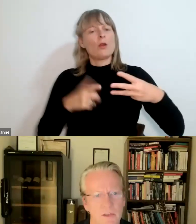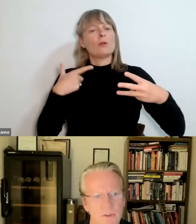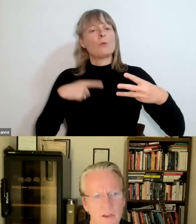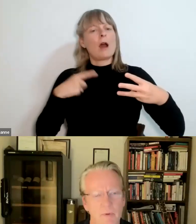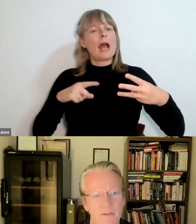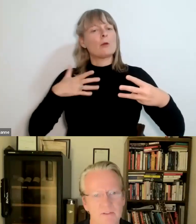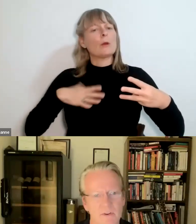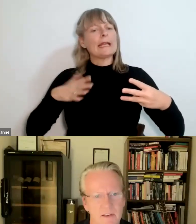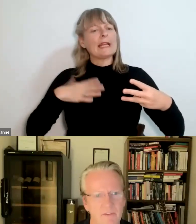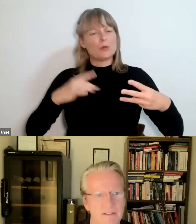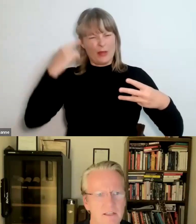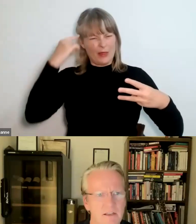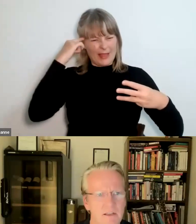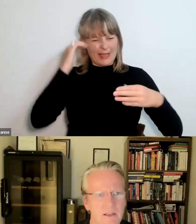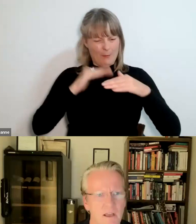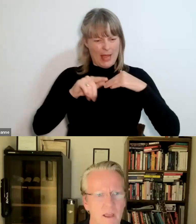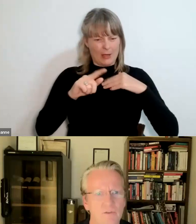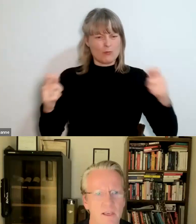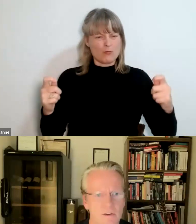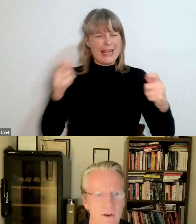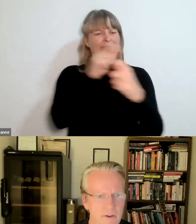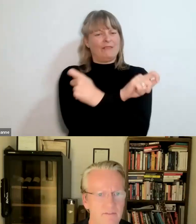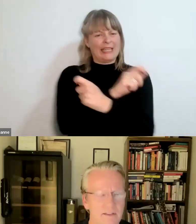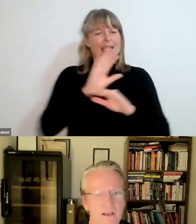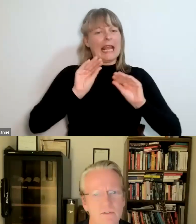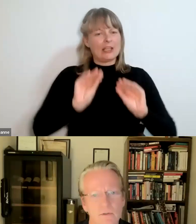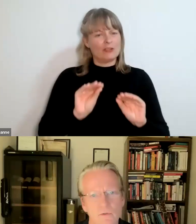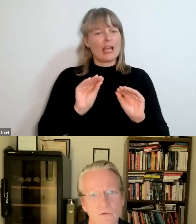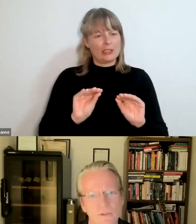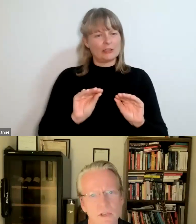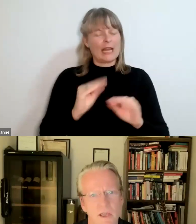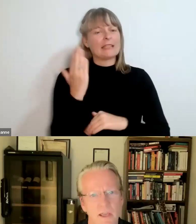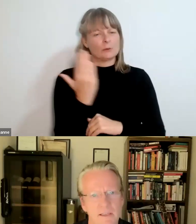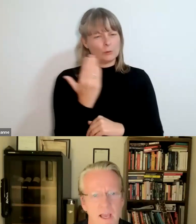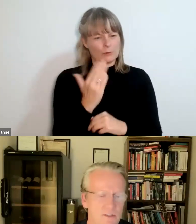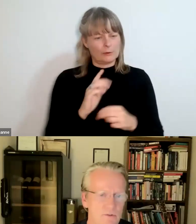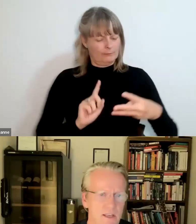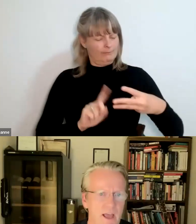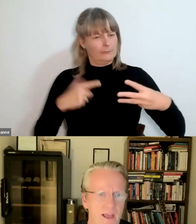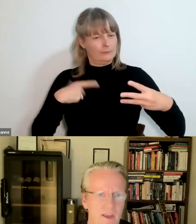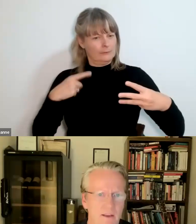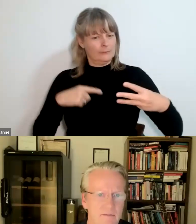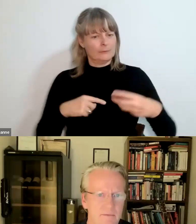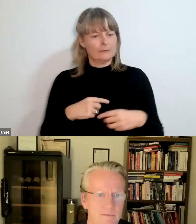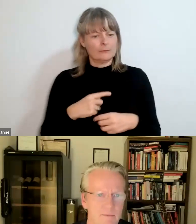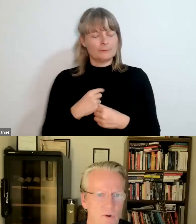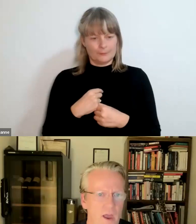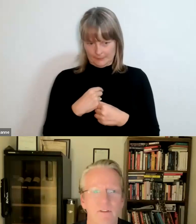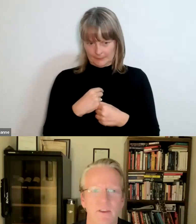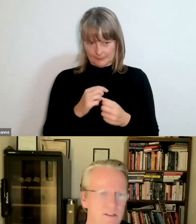ways don't seem to work. And finally, I think the third reason why we